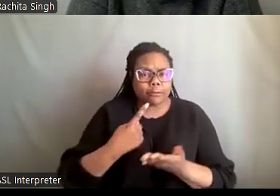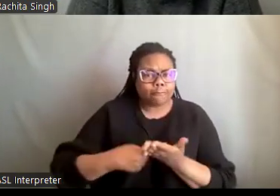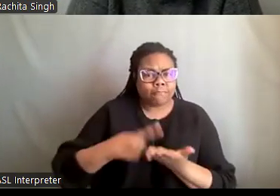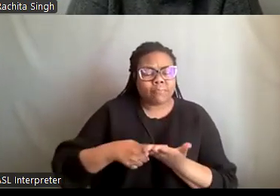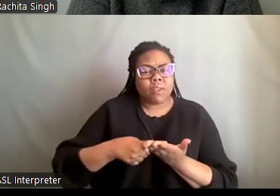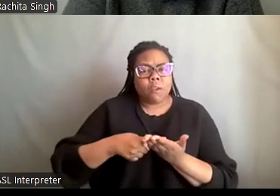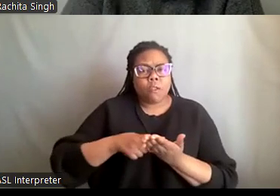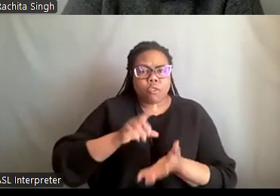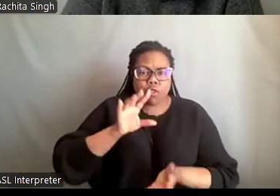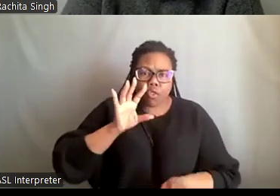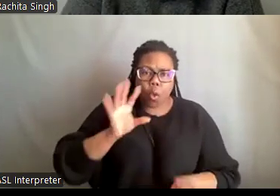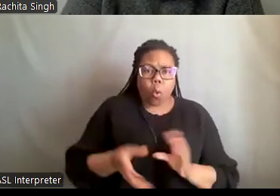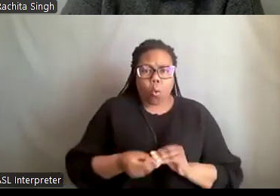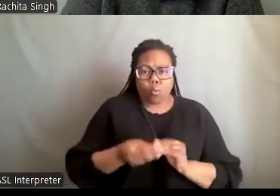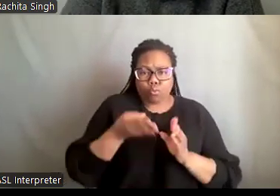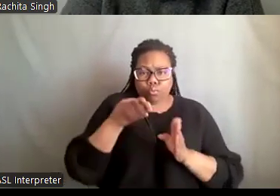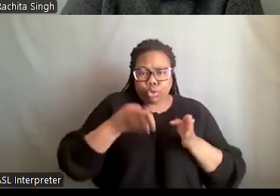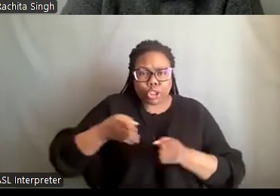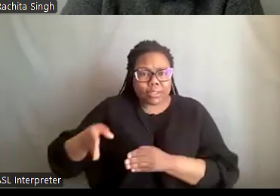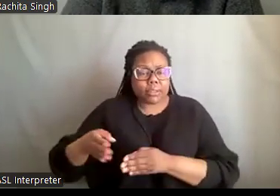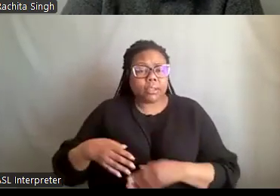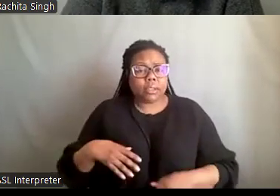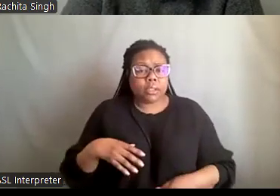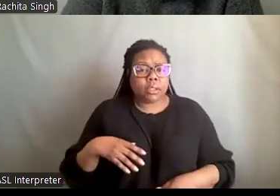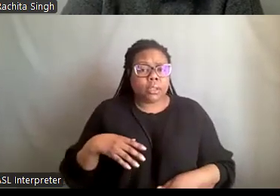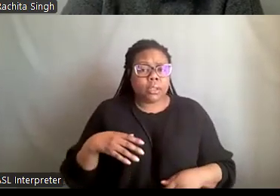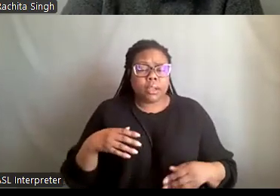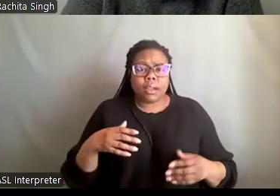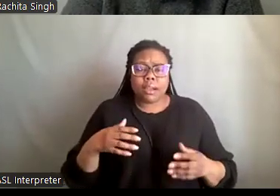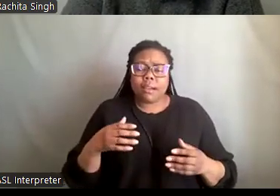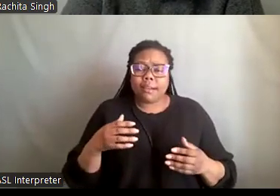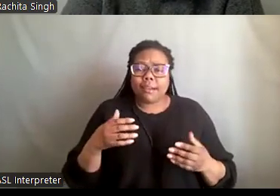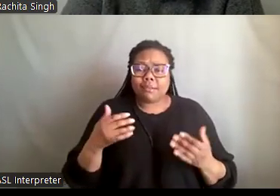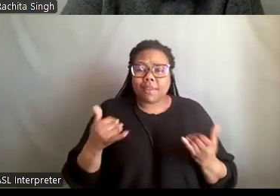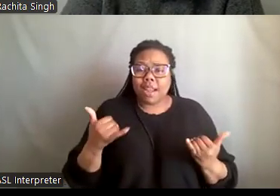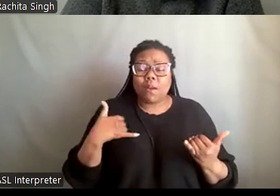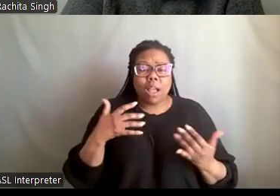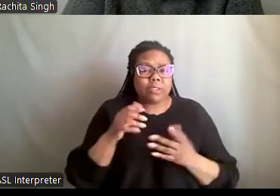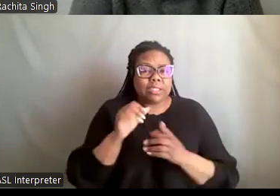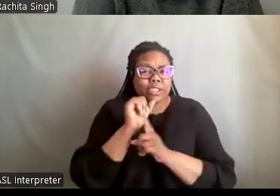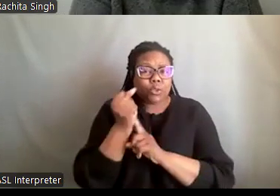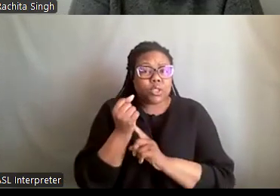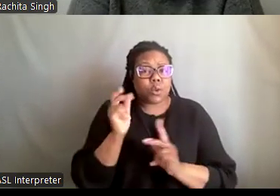recognizing the whole person that each of us is in the current situation when we have a lot of people that are kind